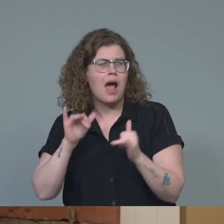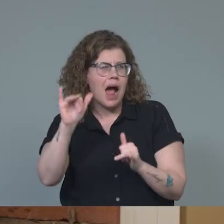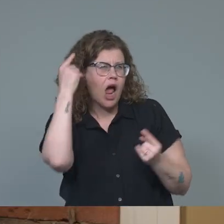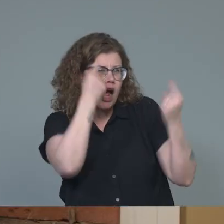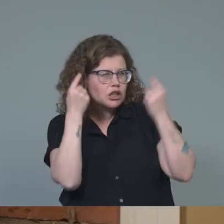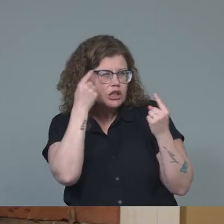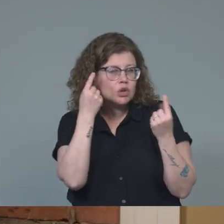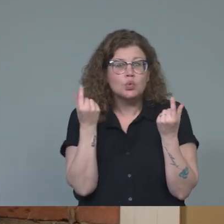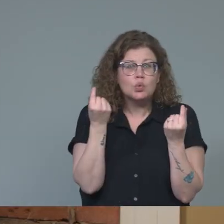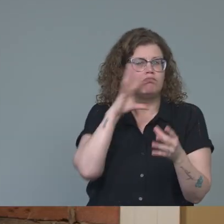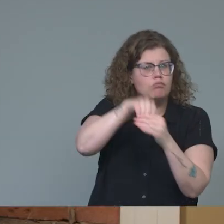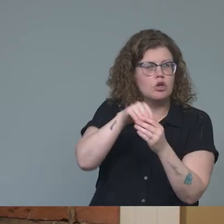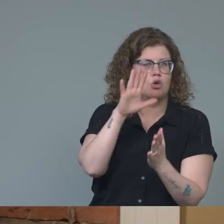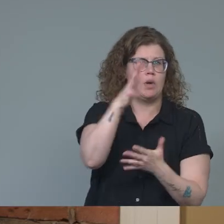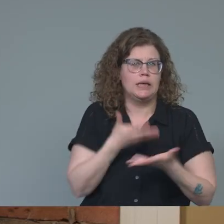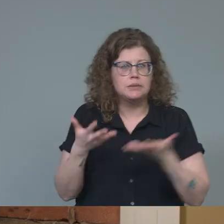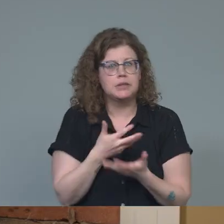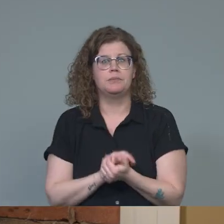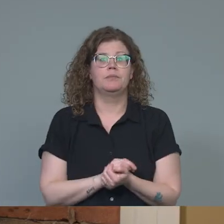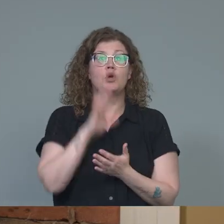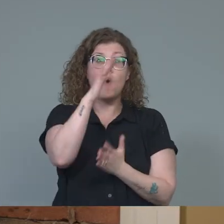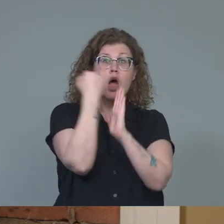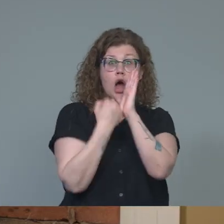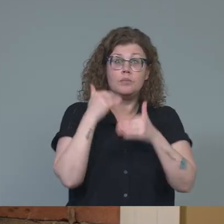going to be seeing that art every day? Who's going to be experiencing it? Who's